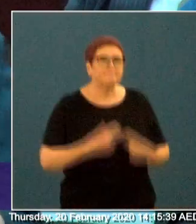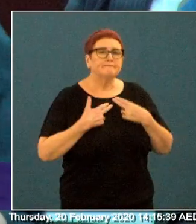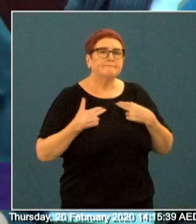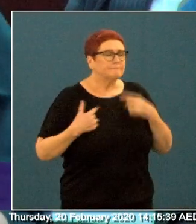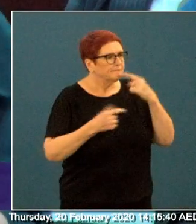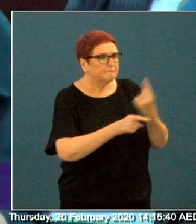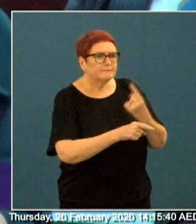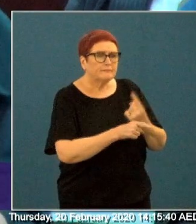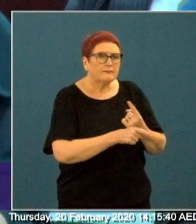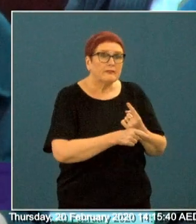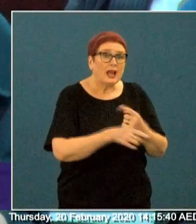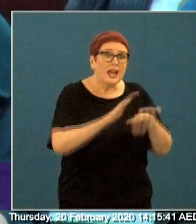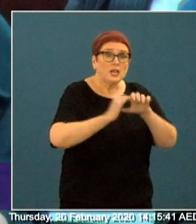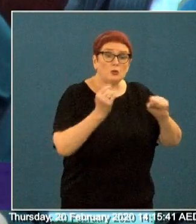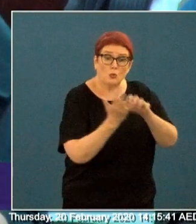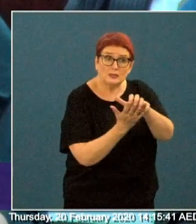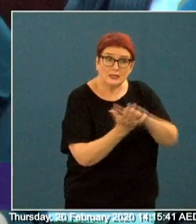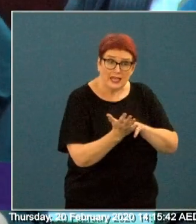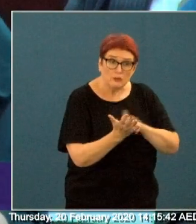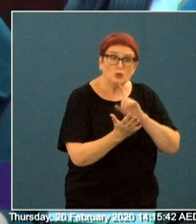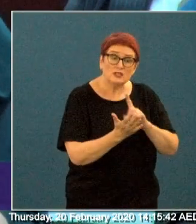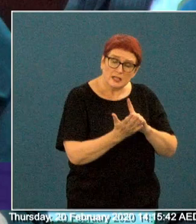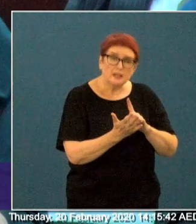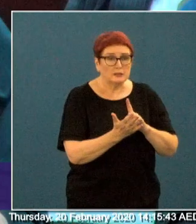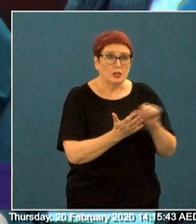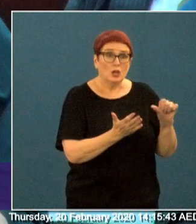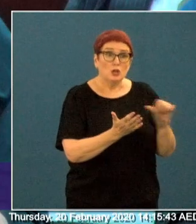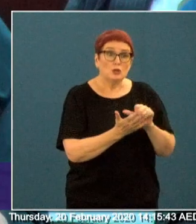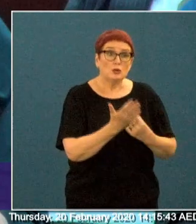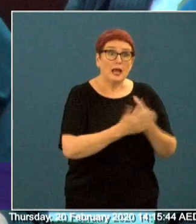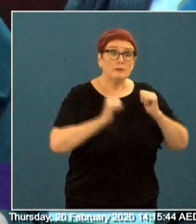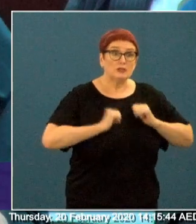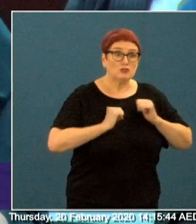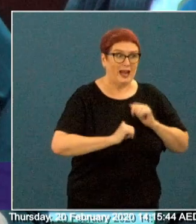is that if there is to be training, then it, really, should occur sooner rather than later.